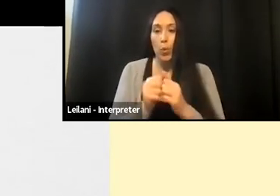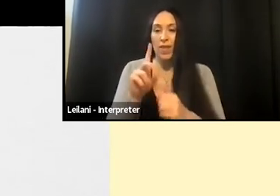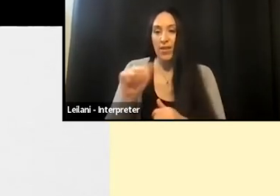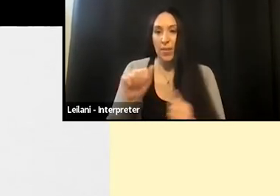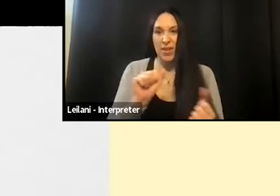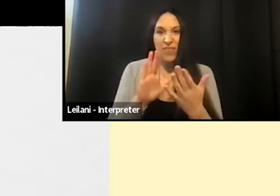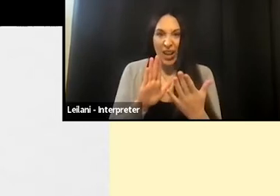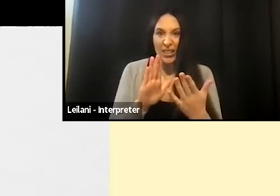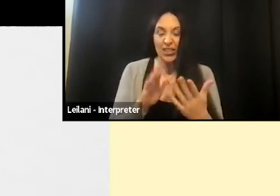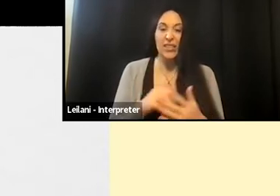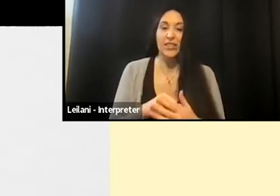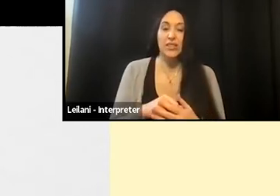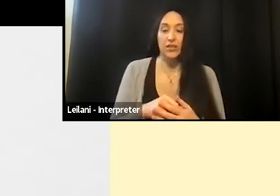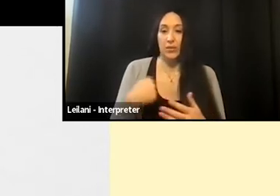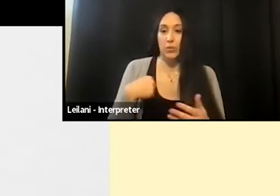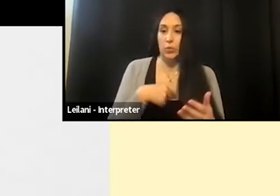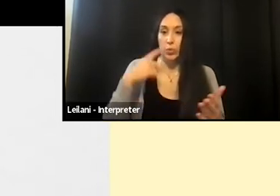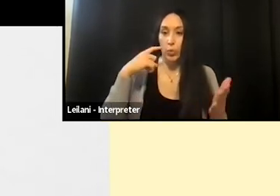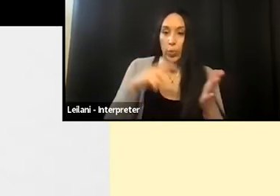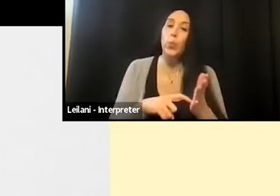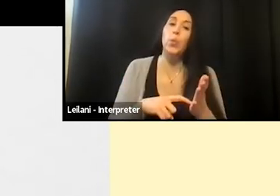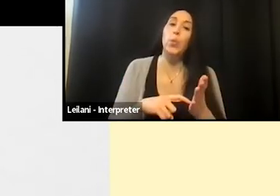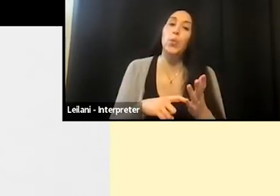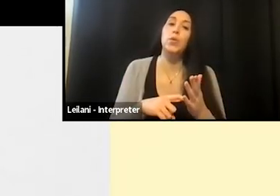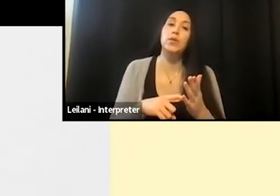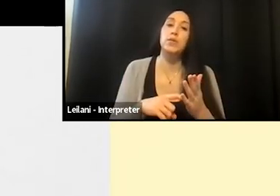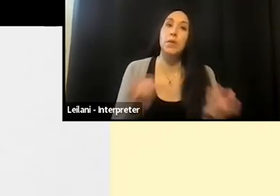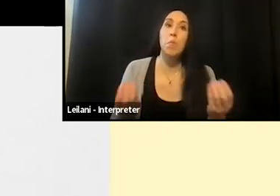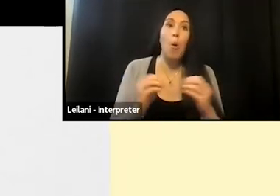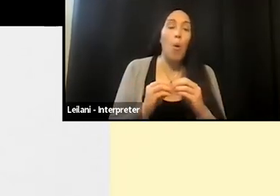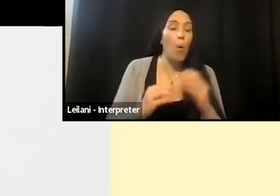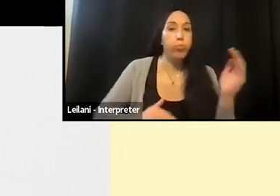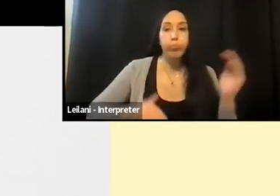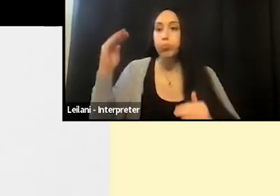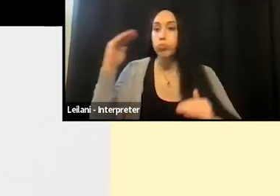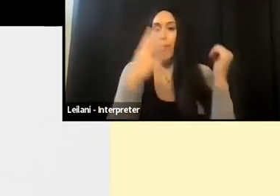we're really seeing even higher rates of poverty and displacement, just as Fred named, right?